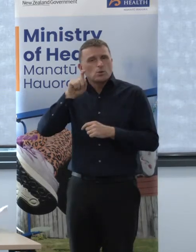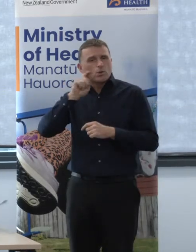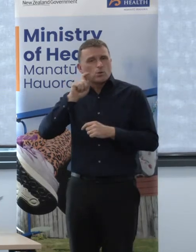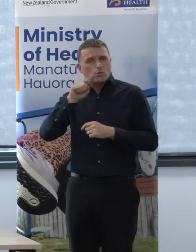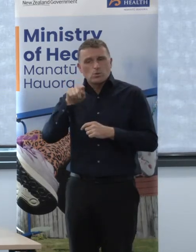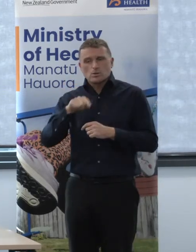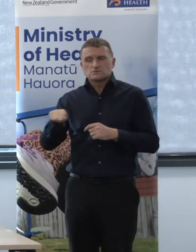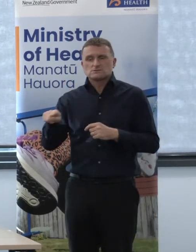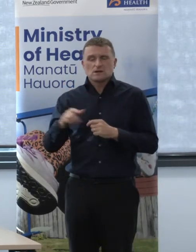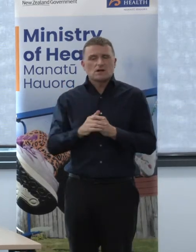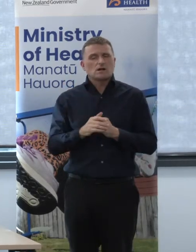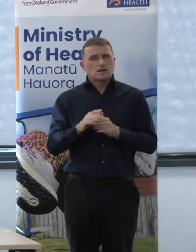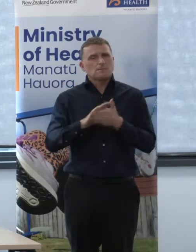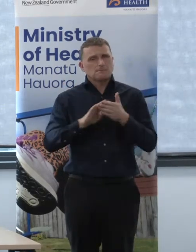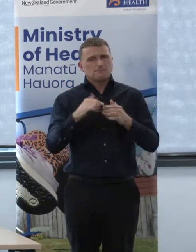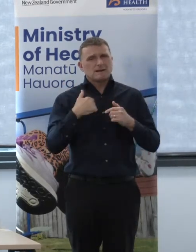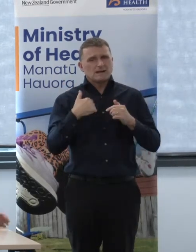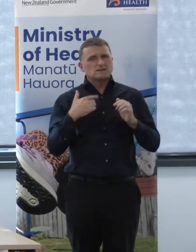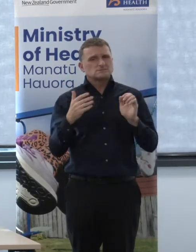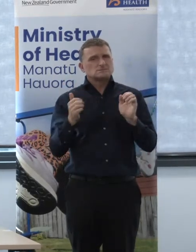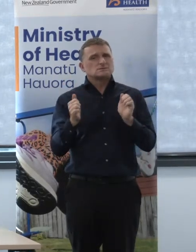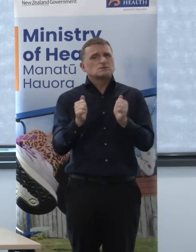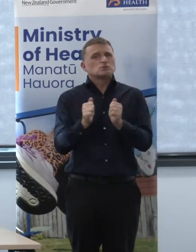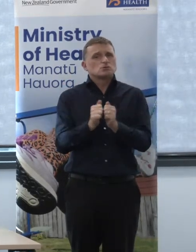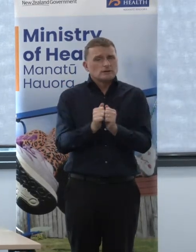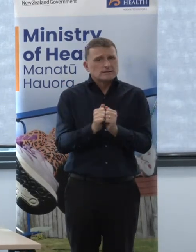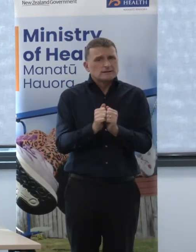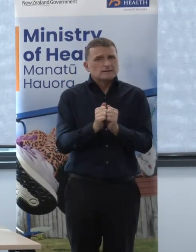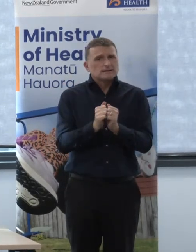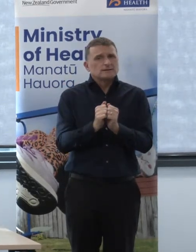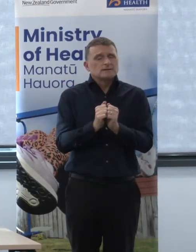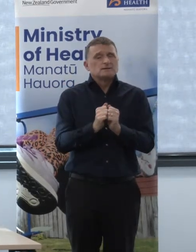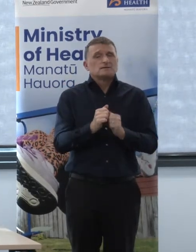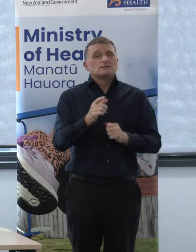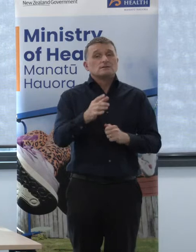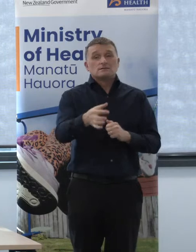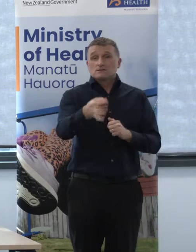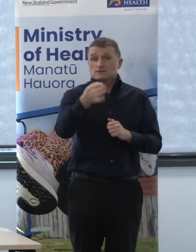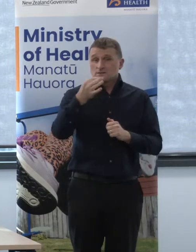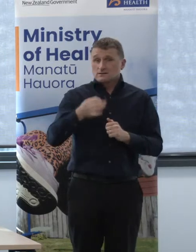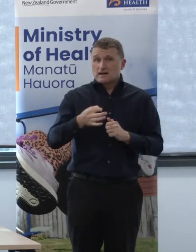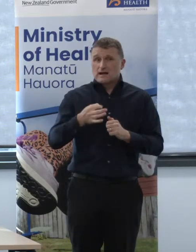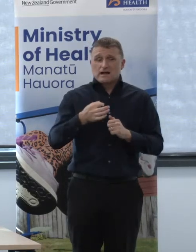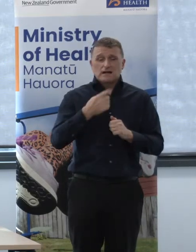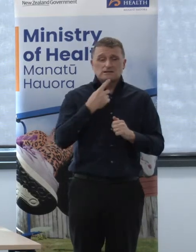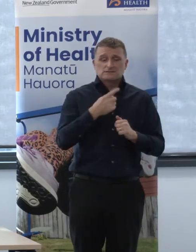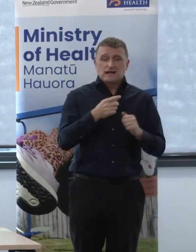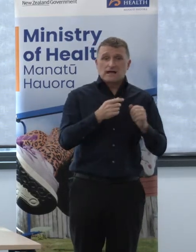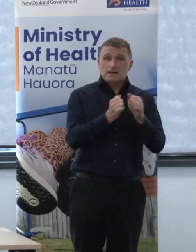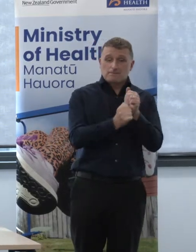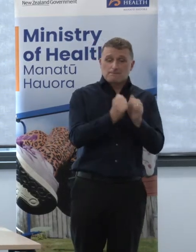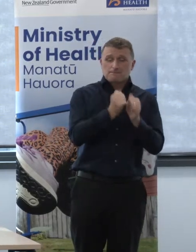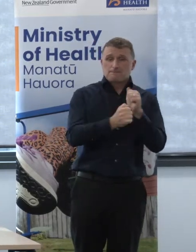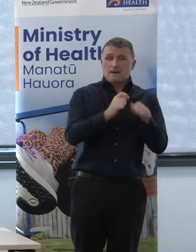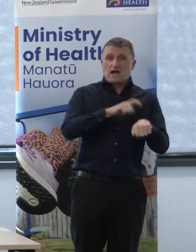steady.